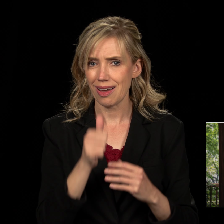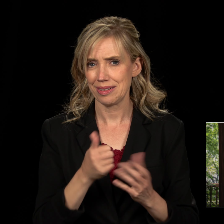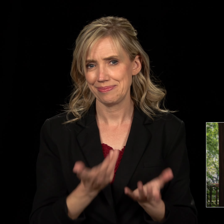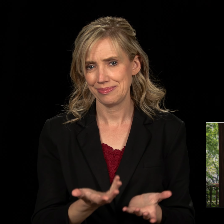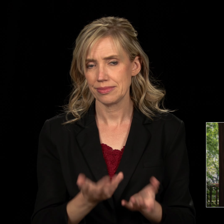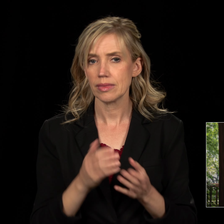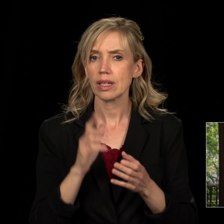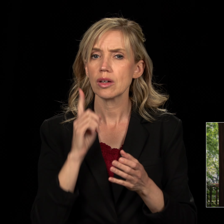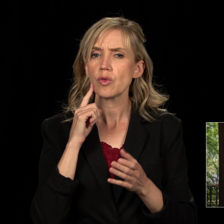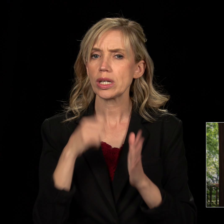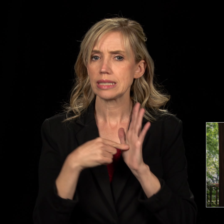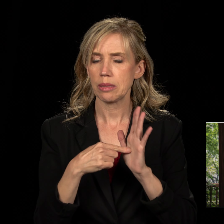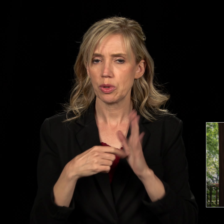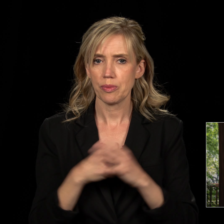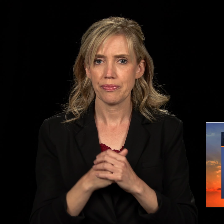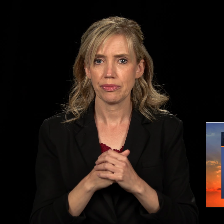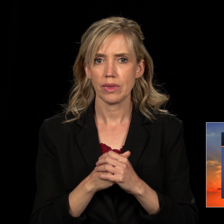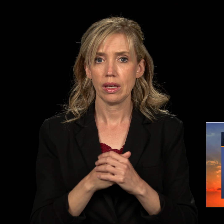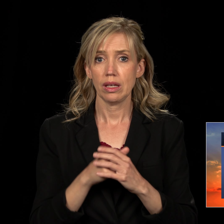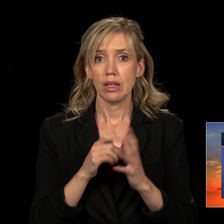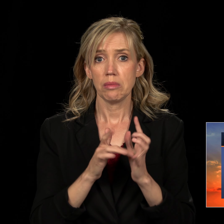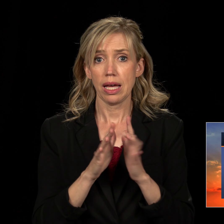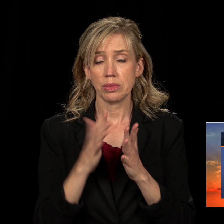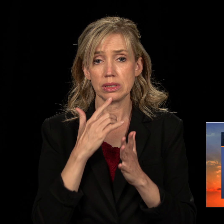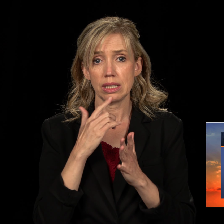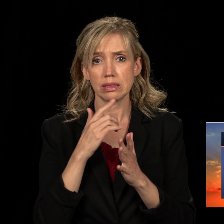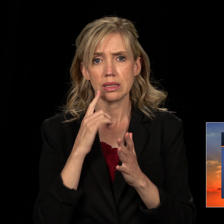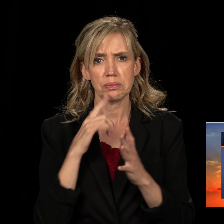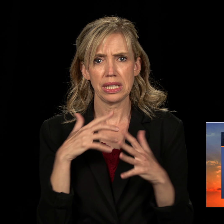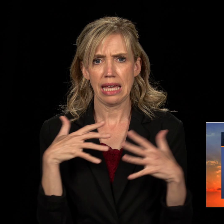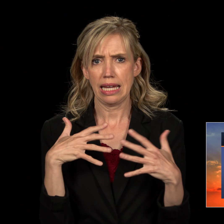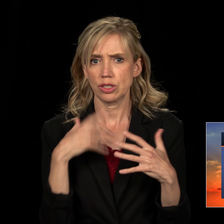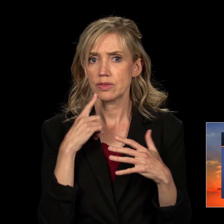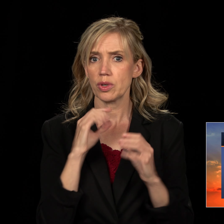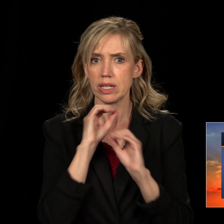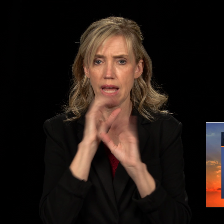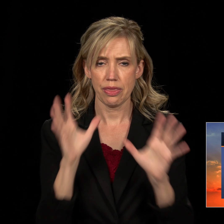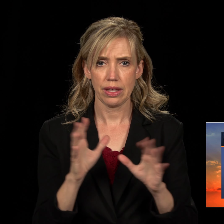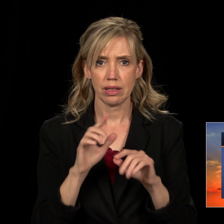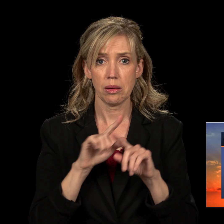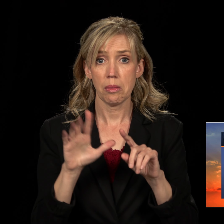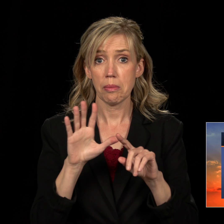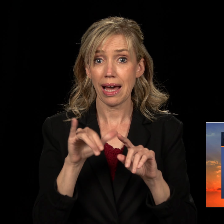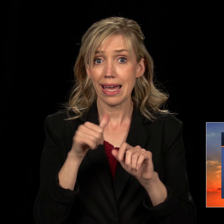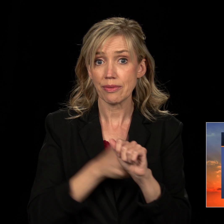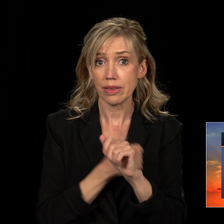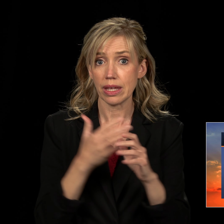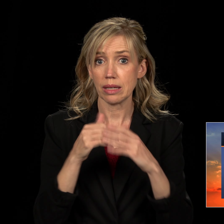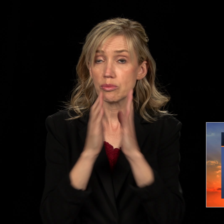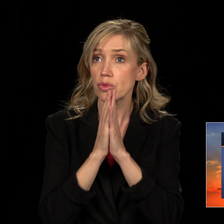Philippians 4:6 says, "Be anxious for nothing, but in everything by prayer and supplication,